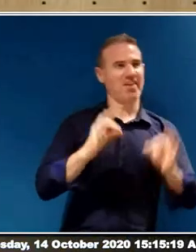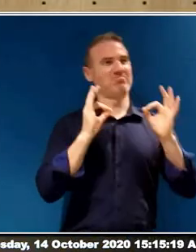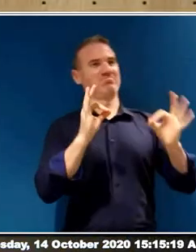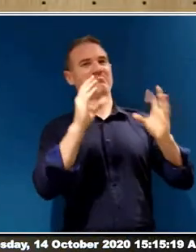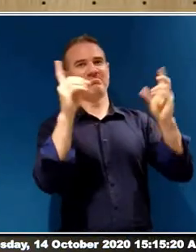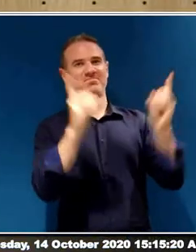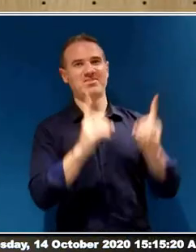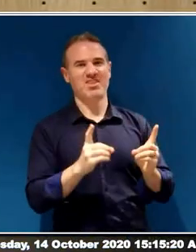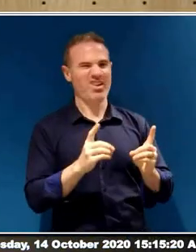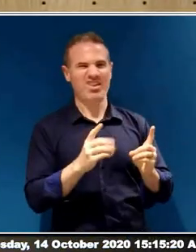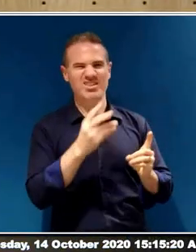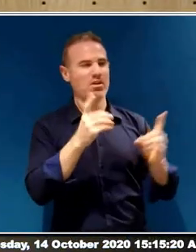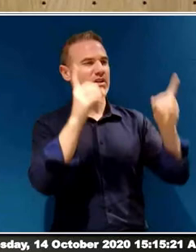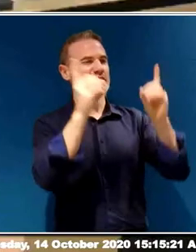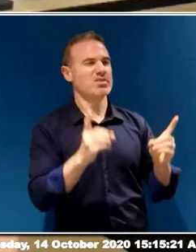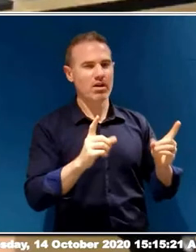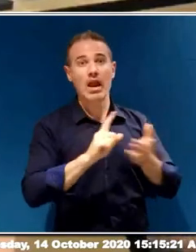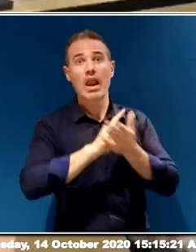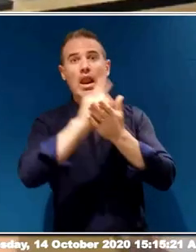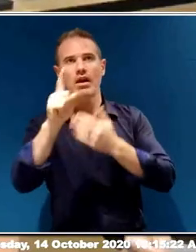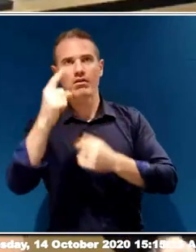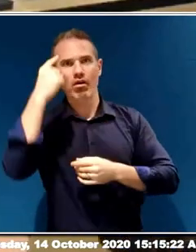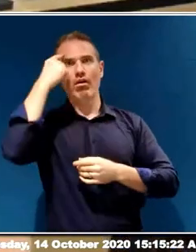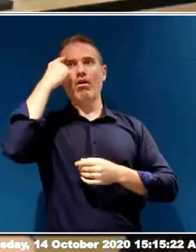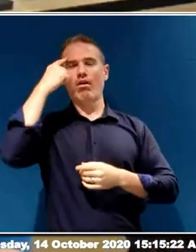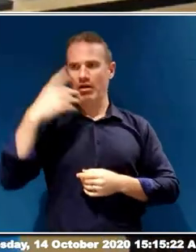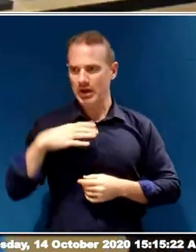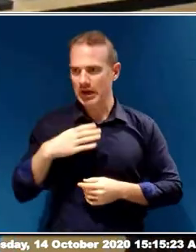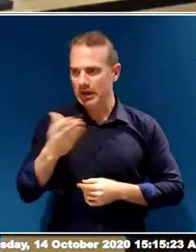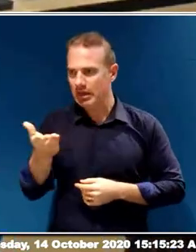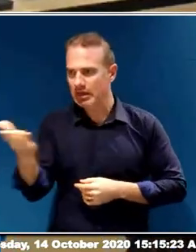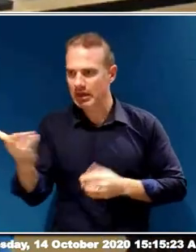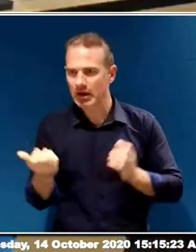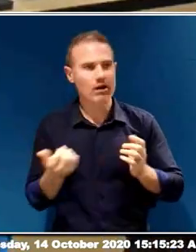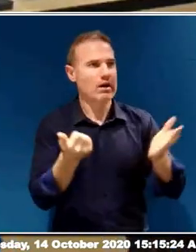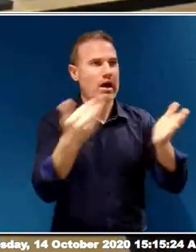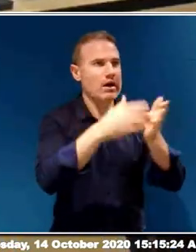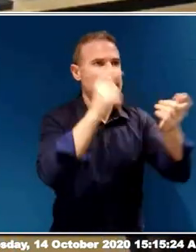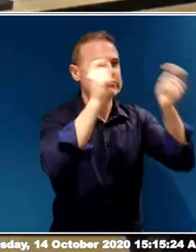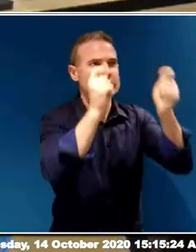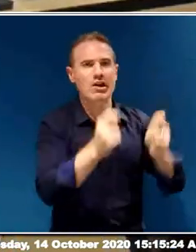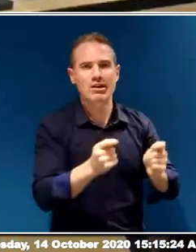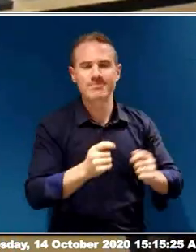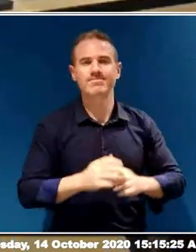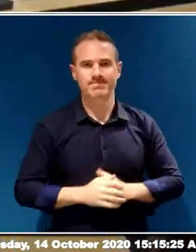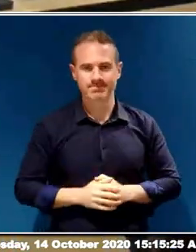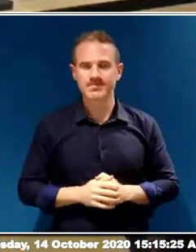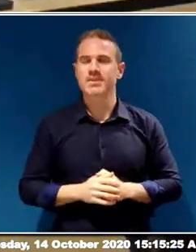Again, I'm asking you, of course, from your experience as a researcher in this field.